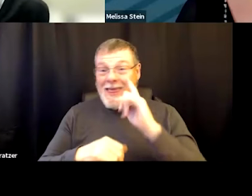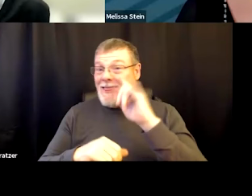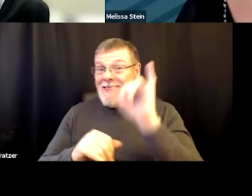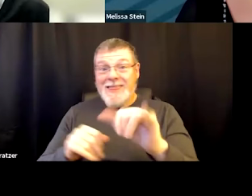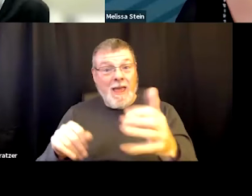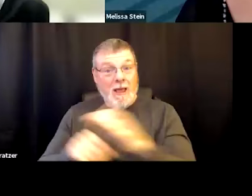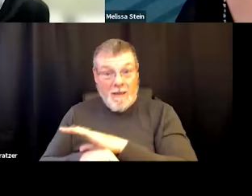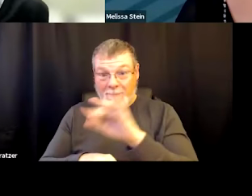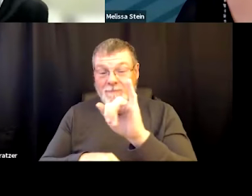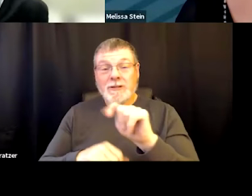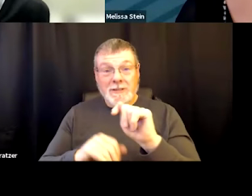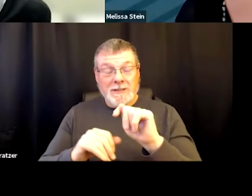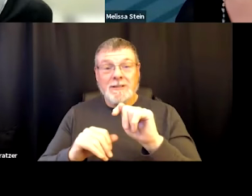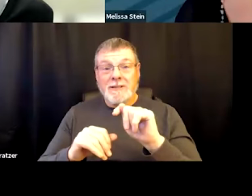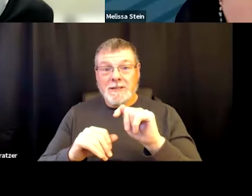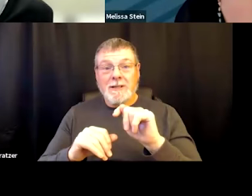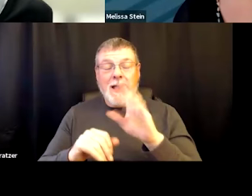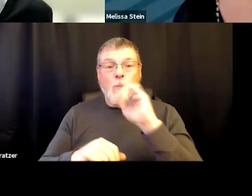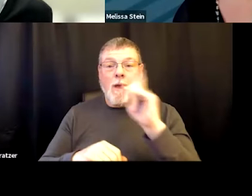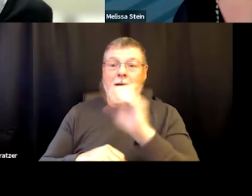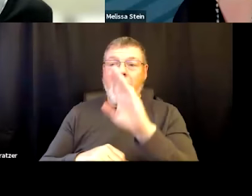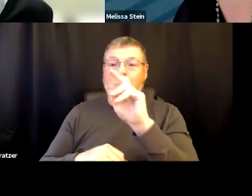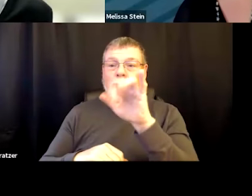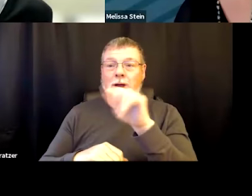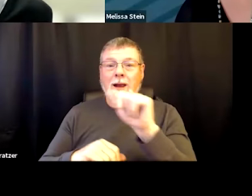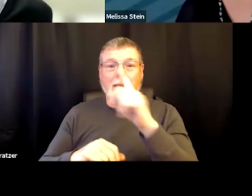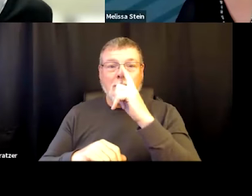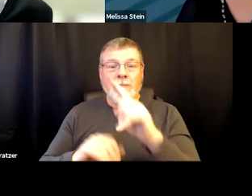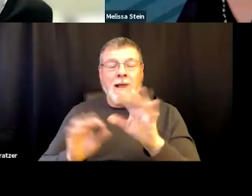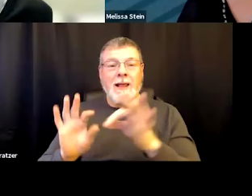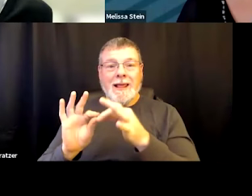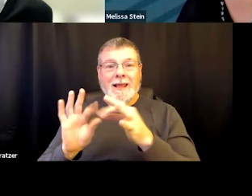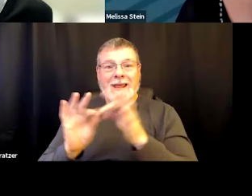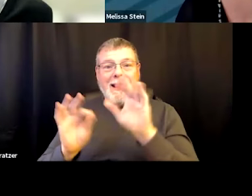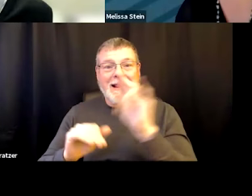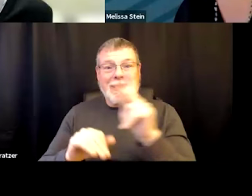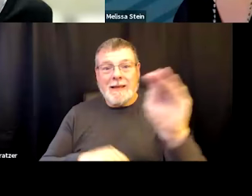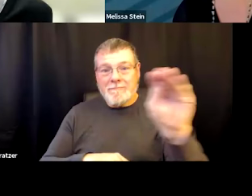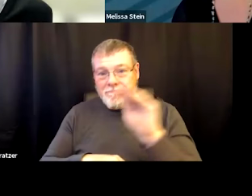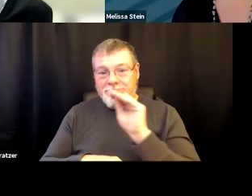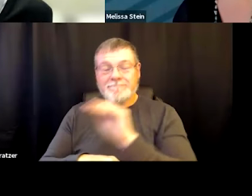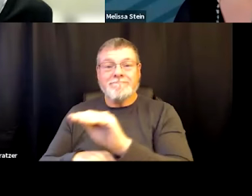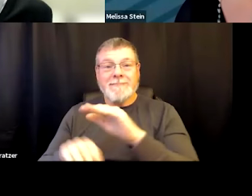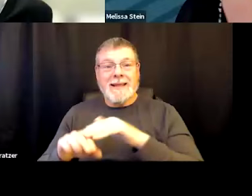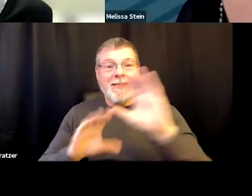and I'm gonna ask Brianna if she will drop the link for that manuscript back in the chat